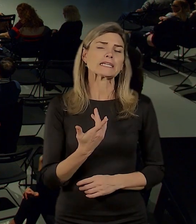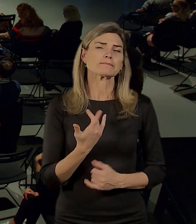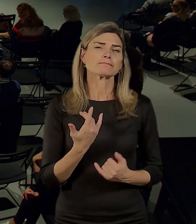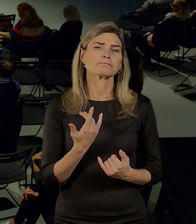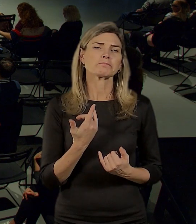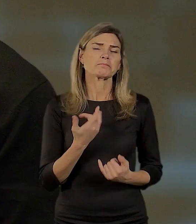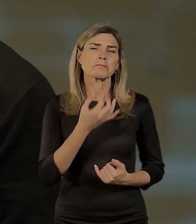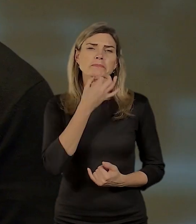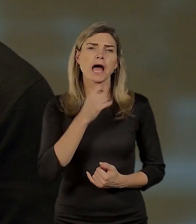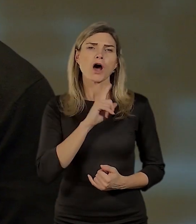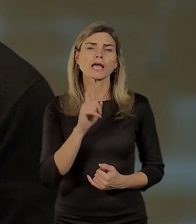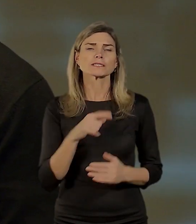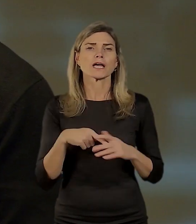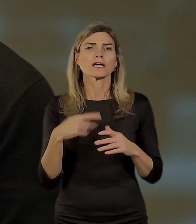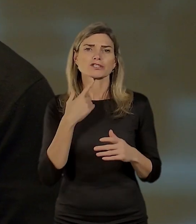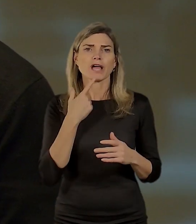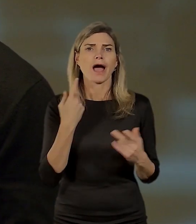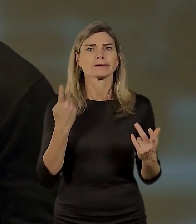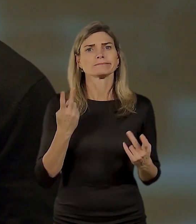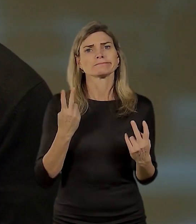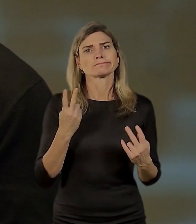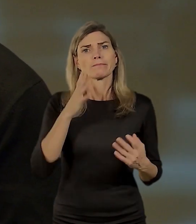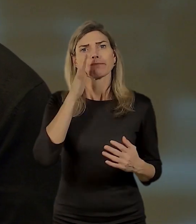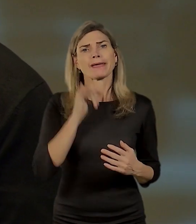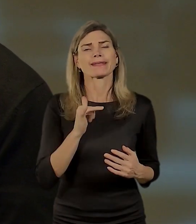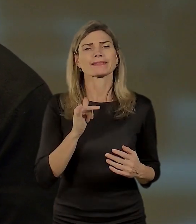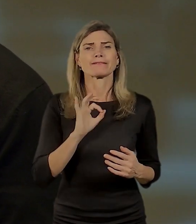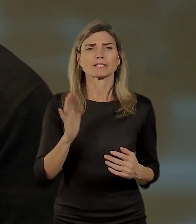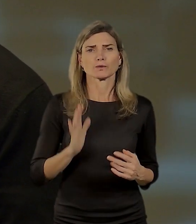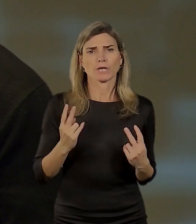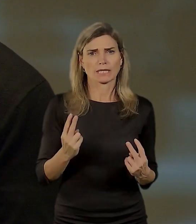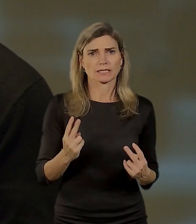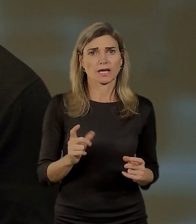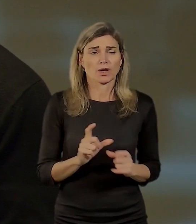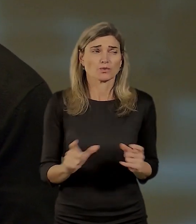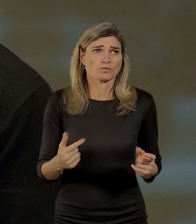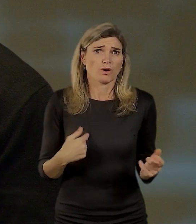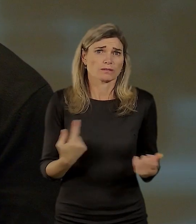that for many present, this may raise a smile when they look at the prices advertised by our